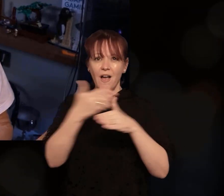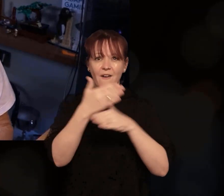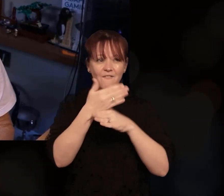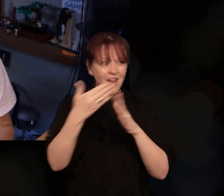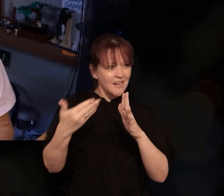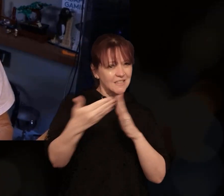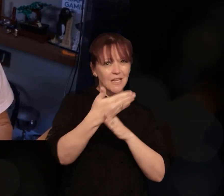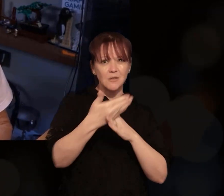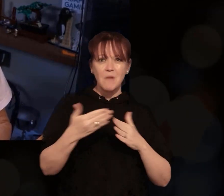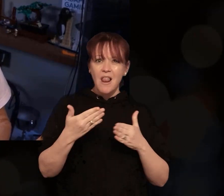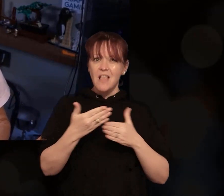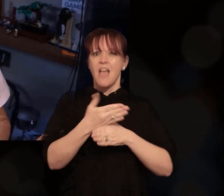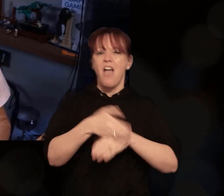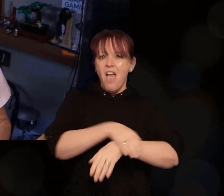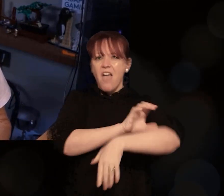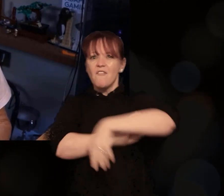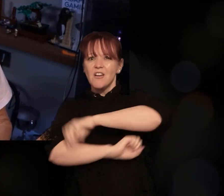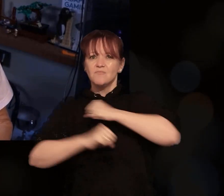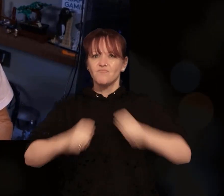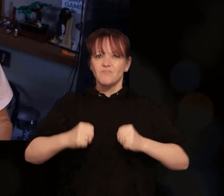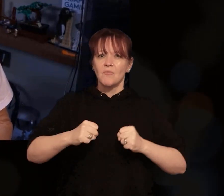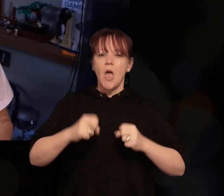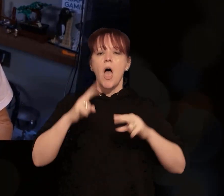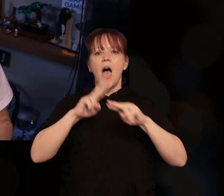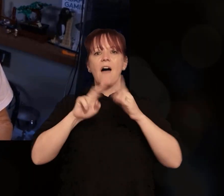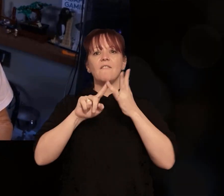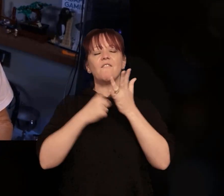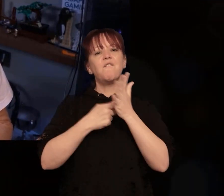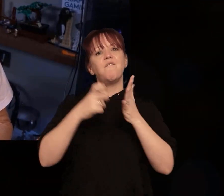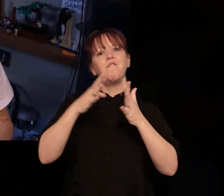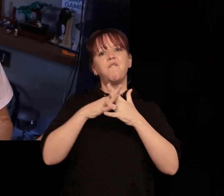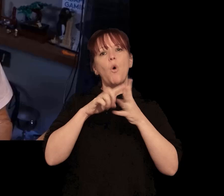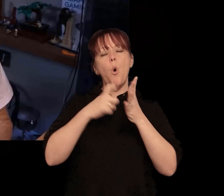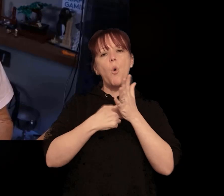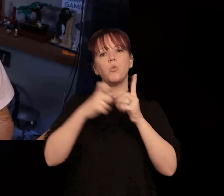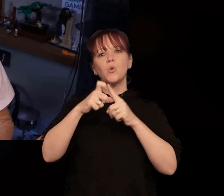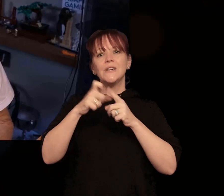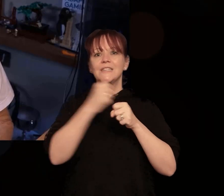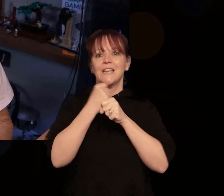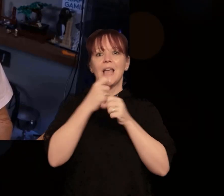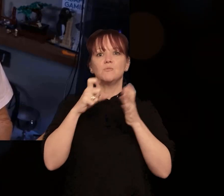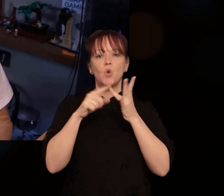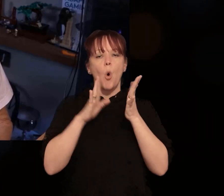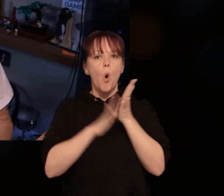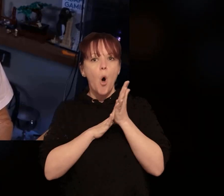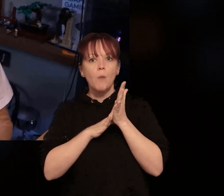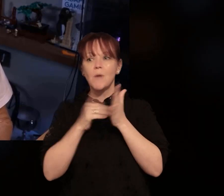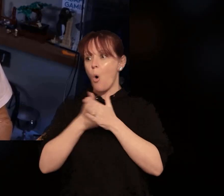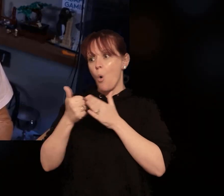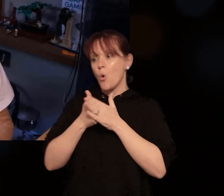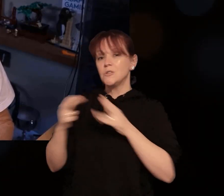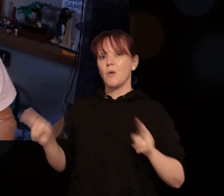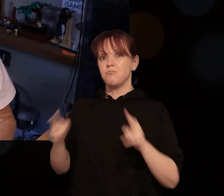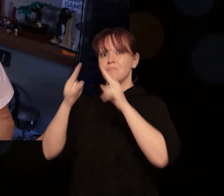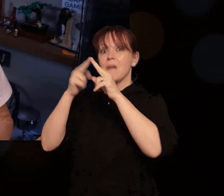at Forward Gamescom and Paris Games Week, consistent and boundary pushing work